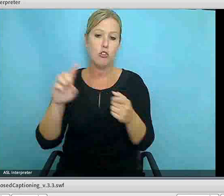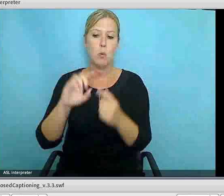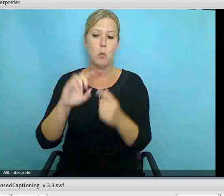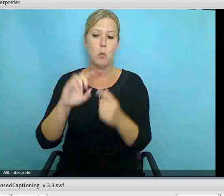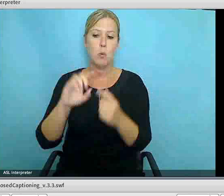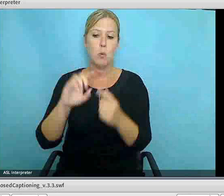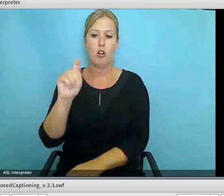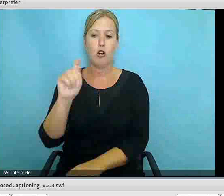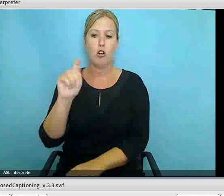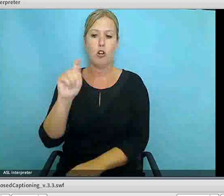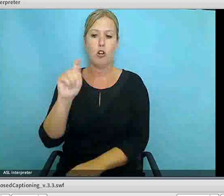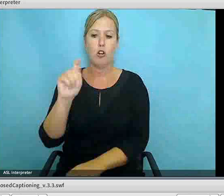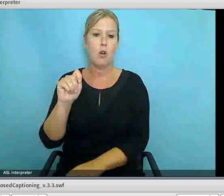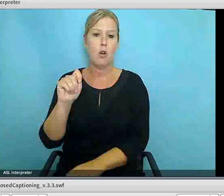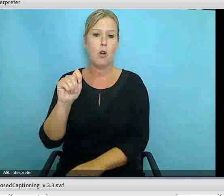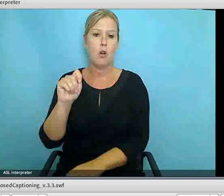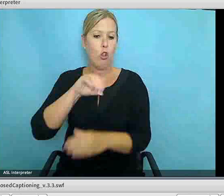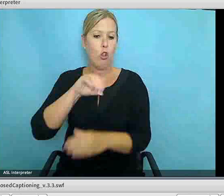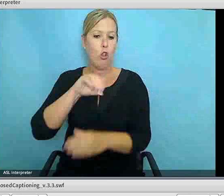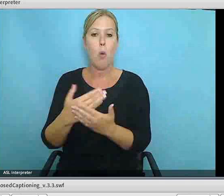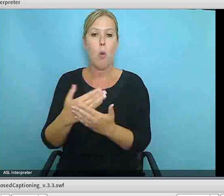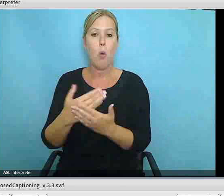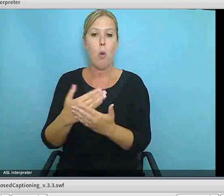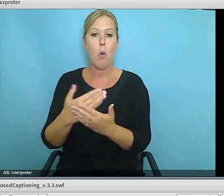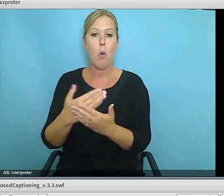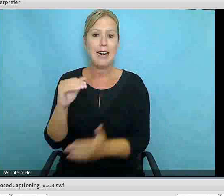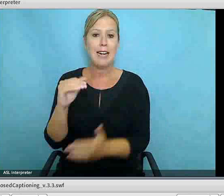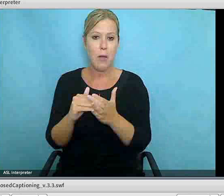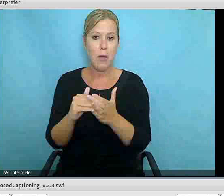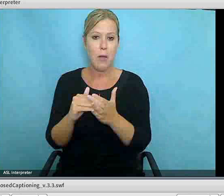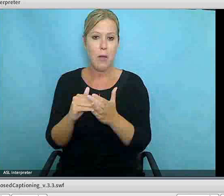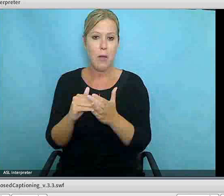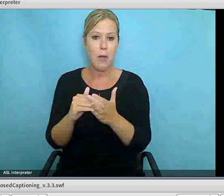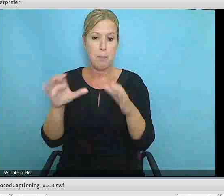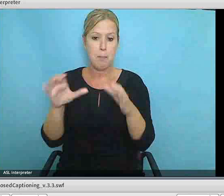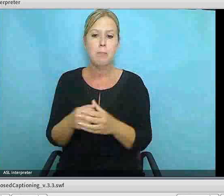The mailing envelope that folks get will be marked with a Commonwealth of Massachusetts